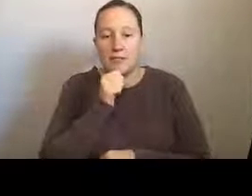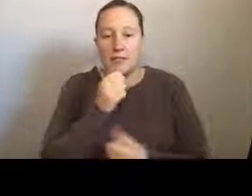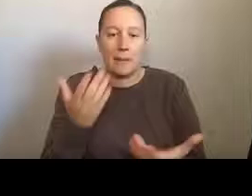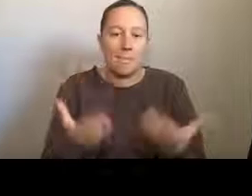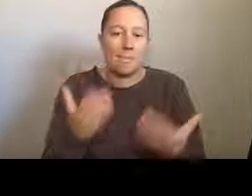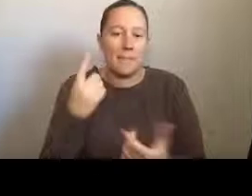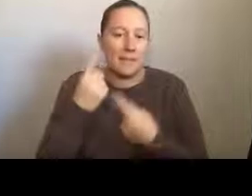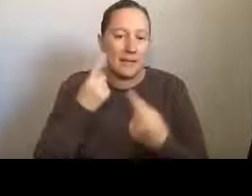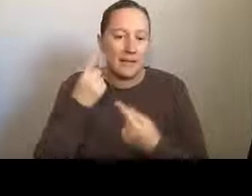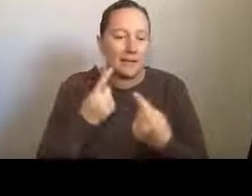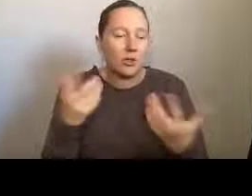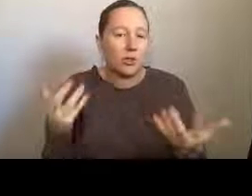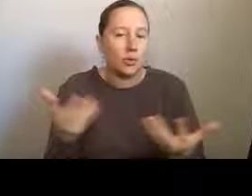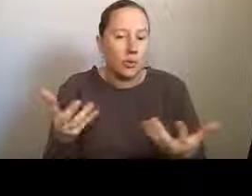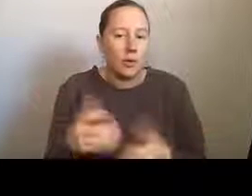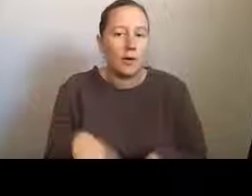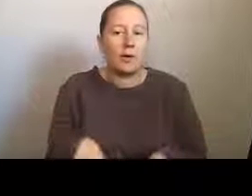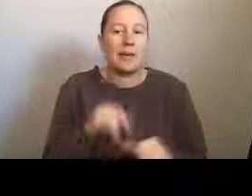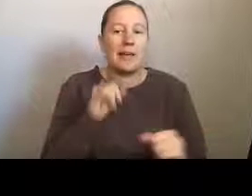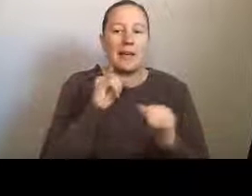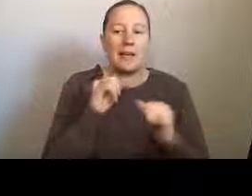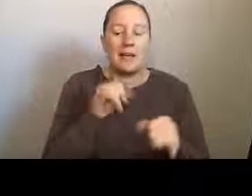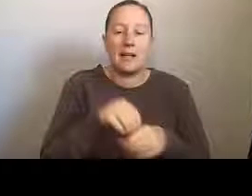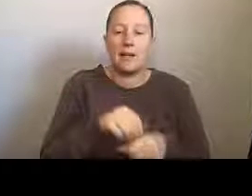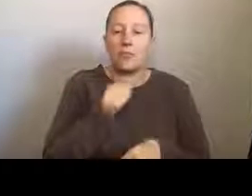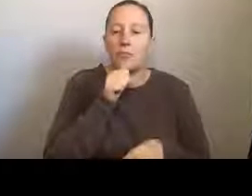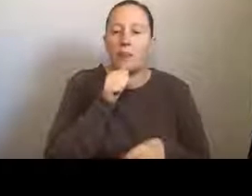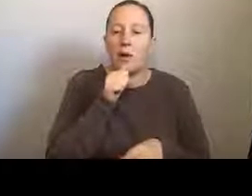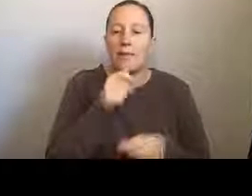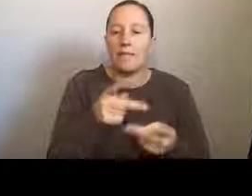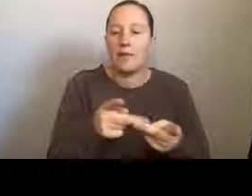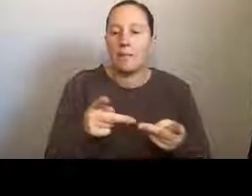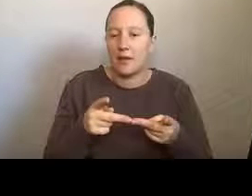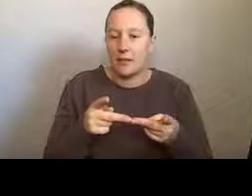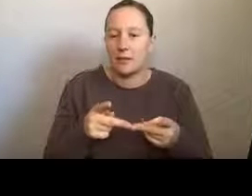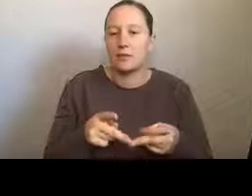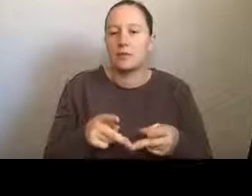things like conducting the interview in a private location absent of the presence of others.